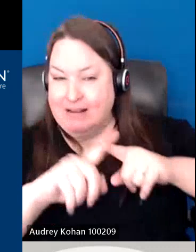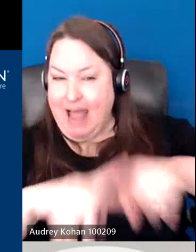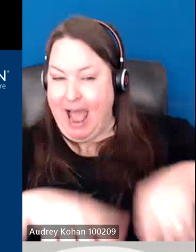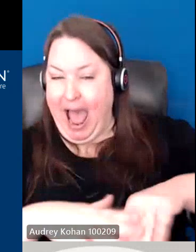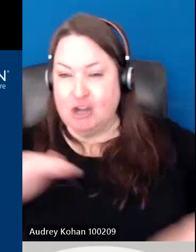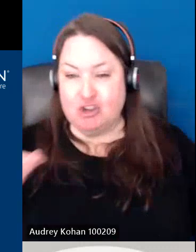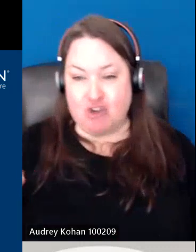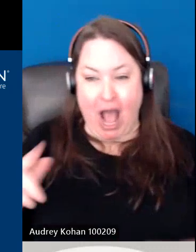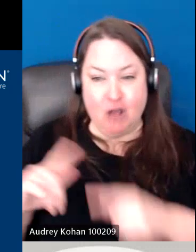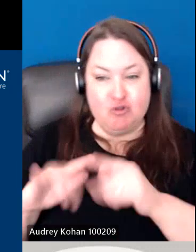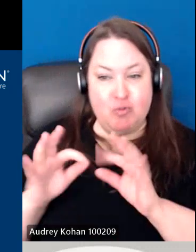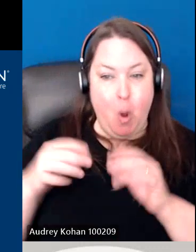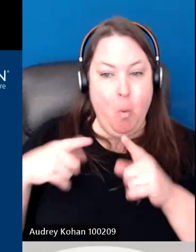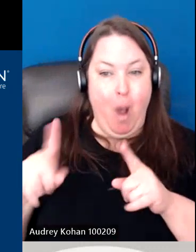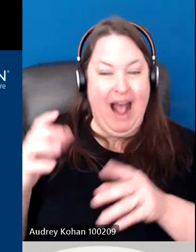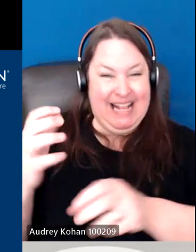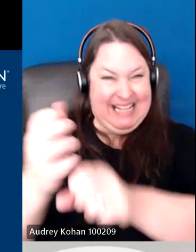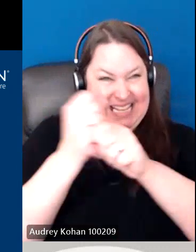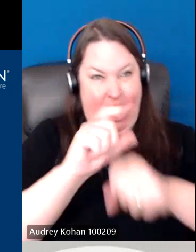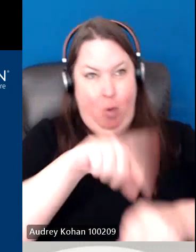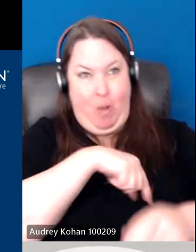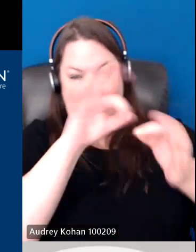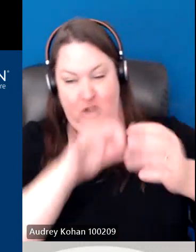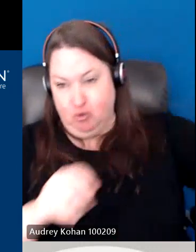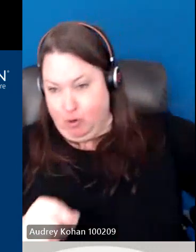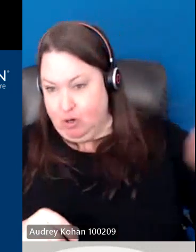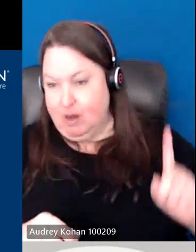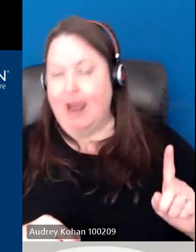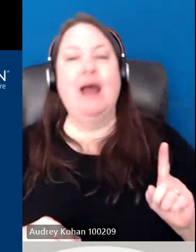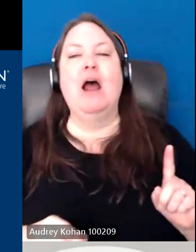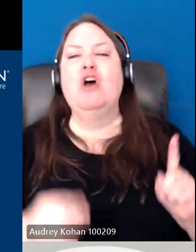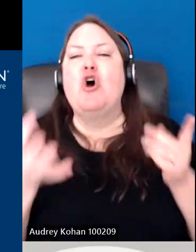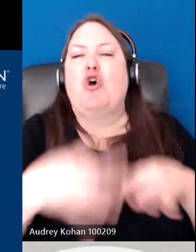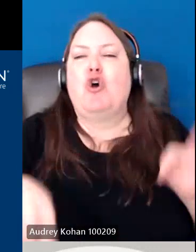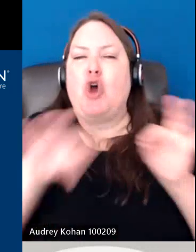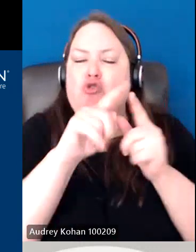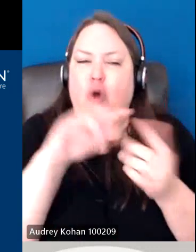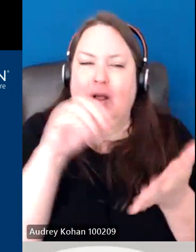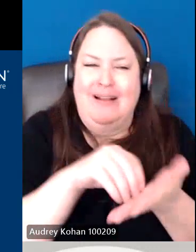interpret while securing a qualified interpreter it is crucial to document all your attempts to